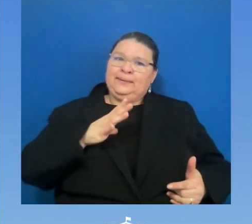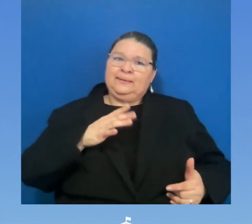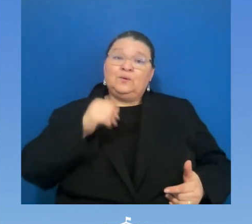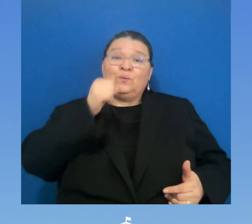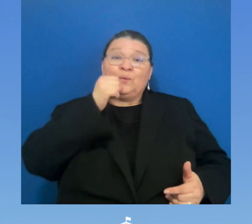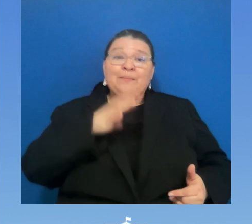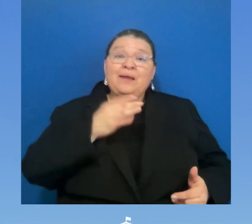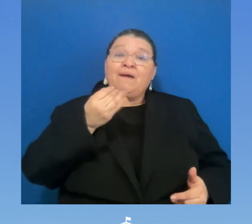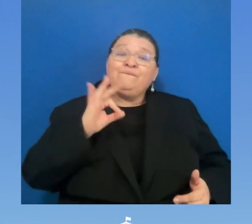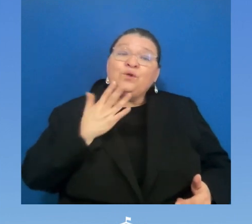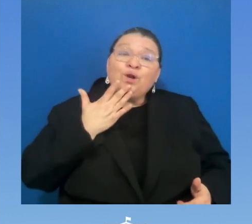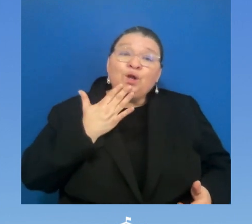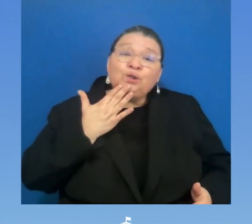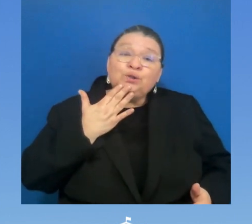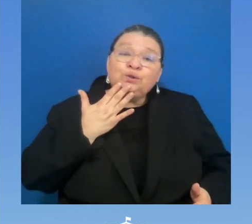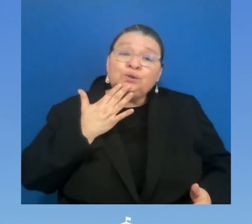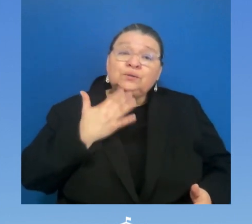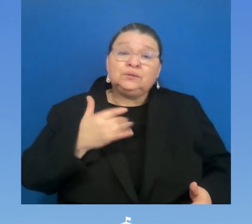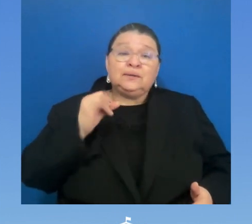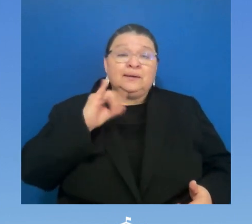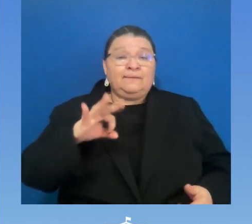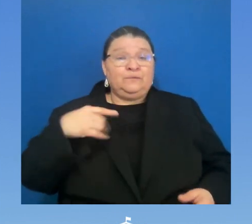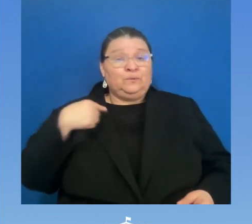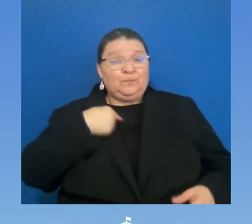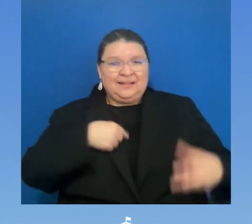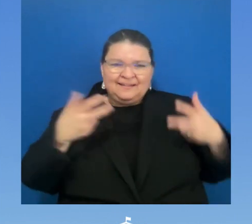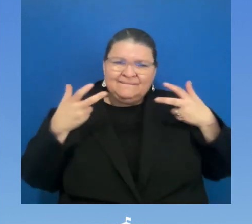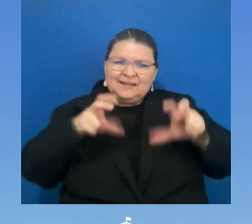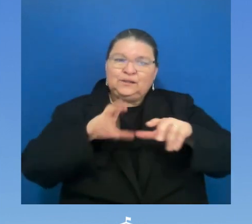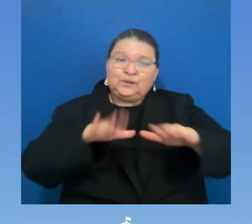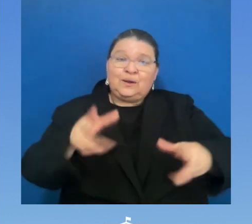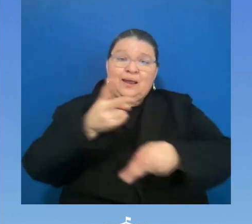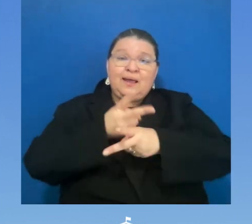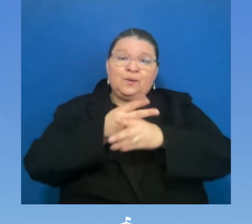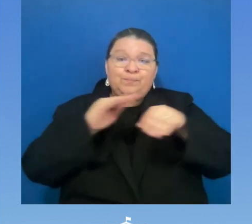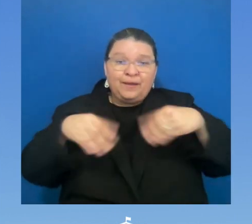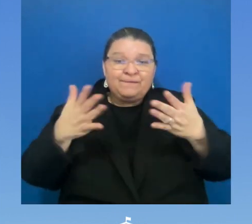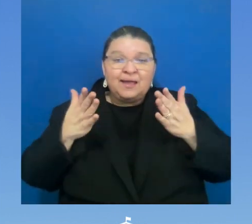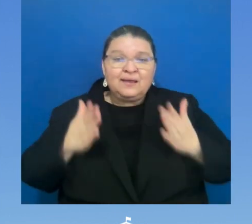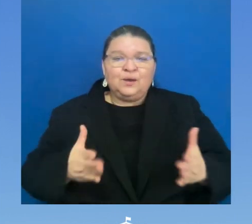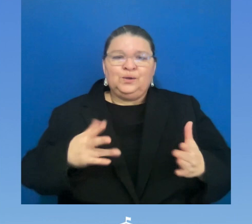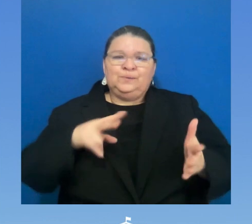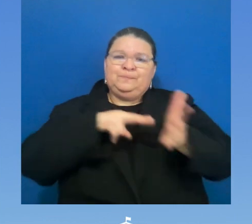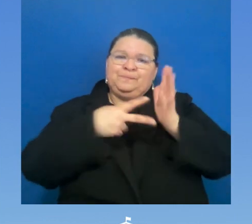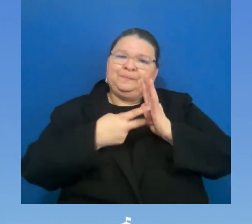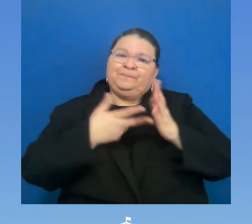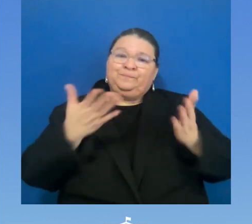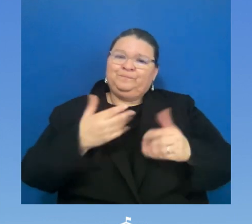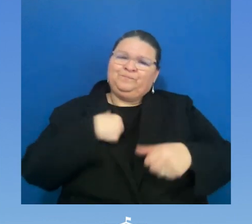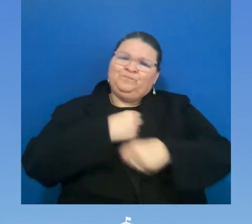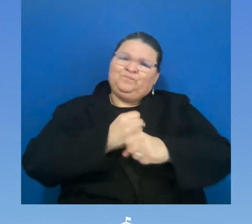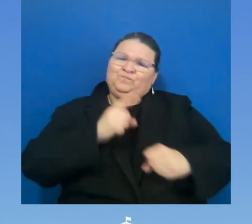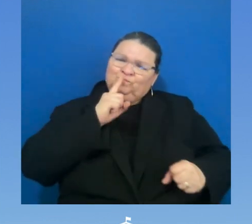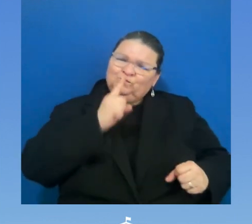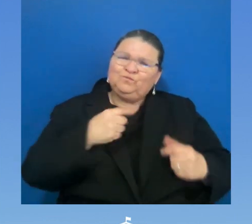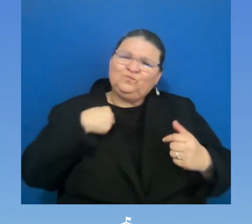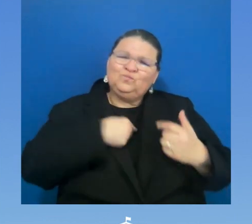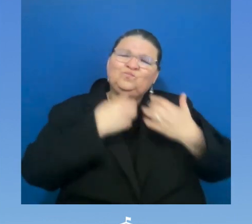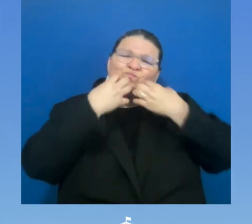We can ensure that our country truly values the work that women provide by expanding access to childcare.